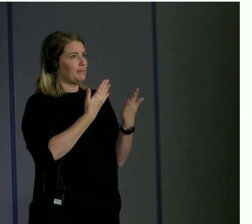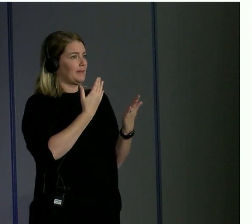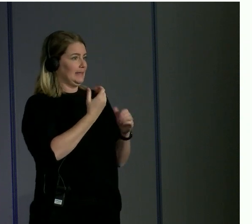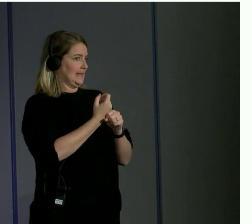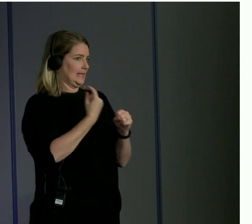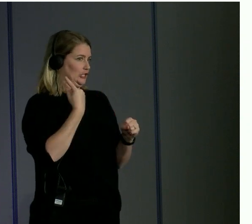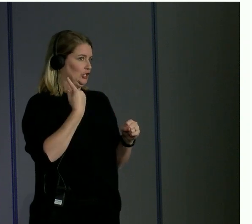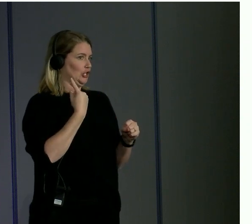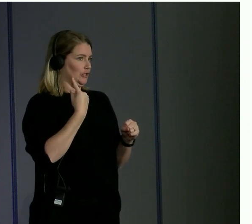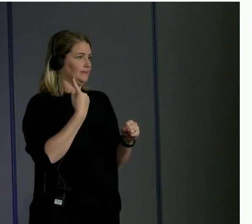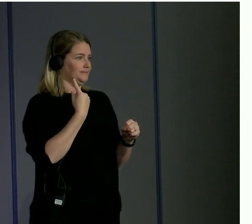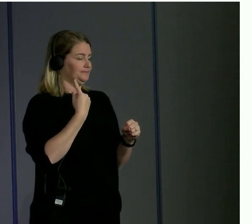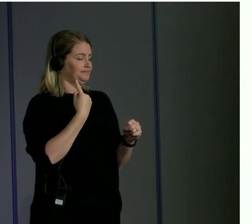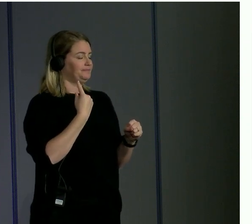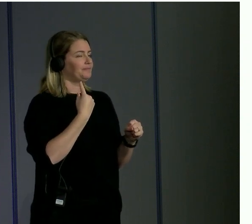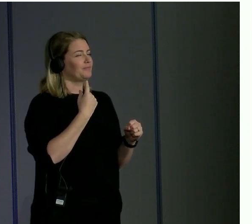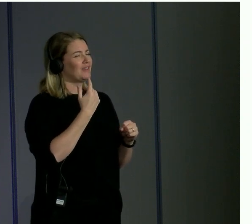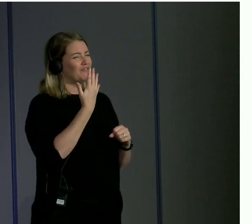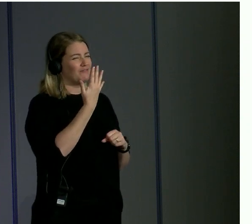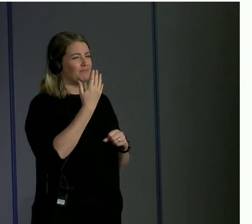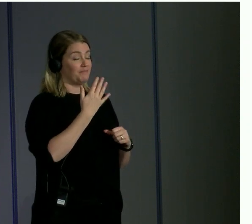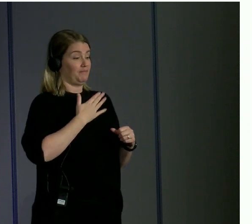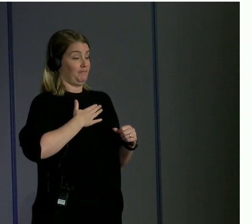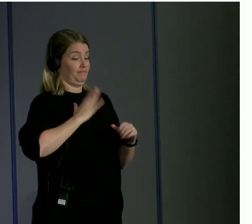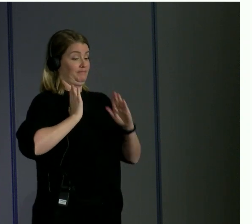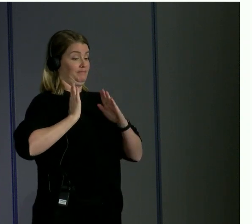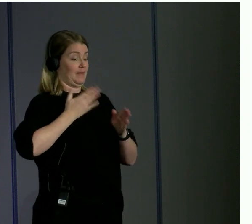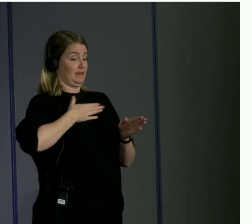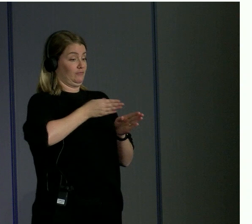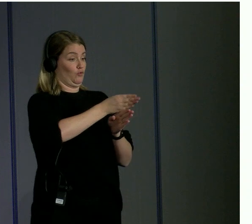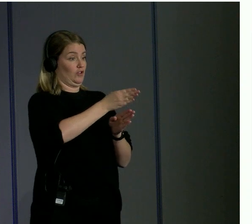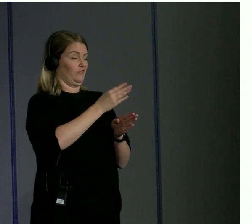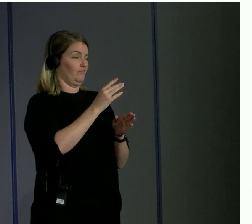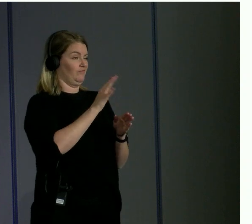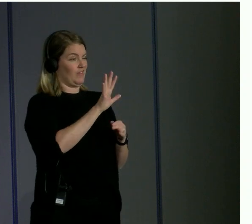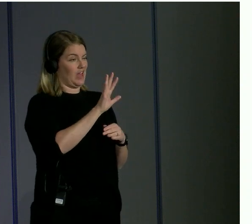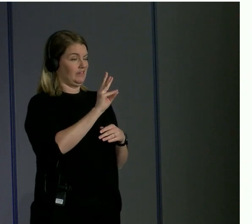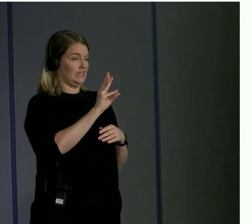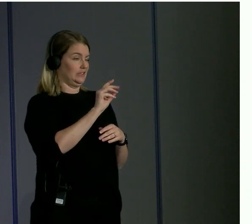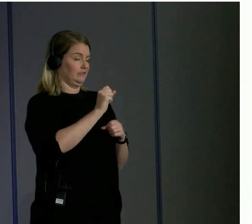For the first five or six years of my time, I've spent a lot of time saying you must be compliant.